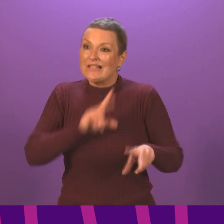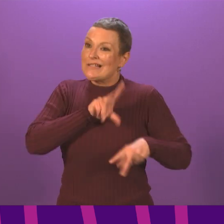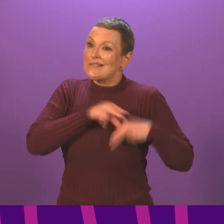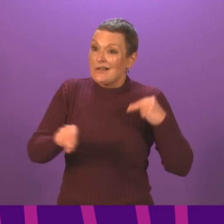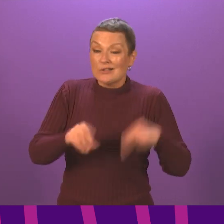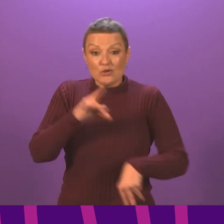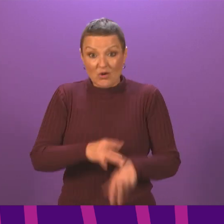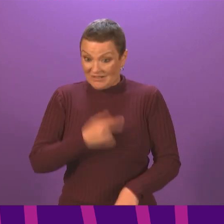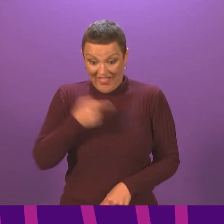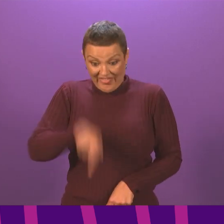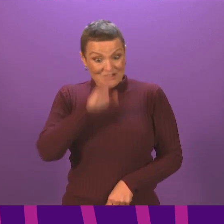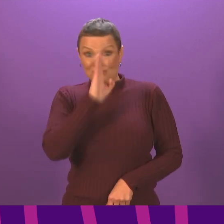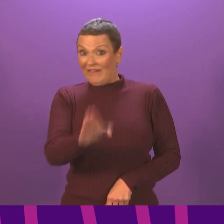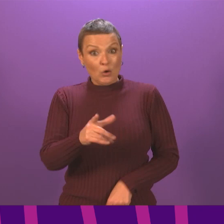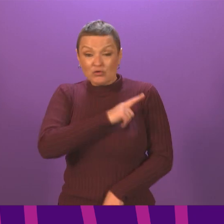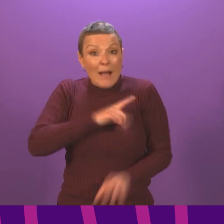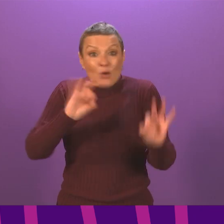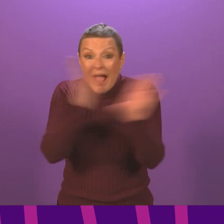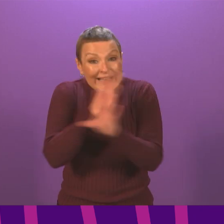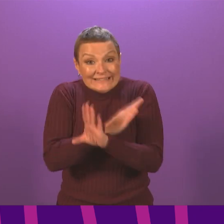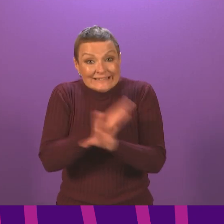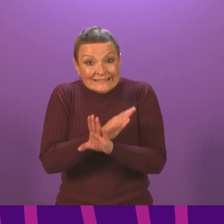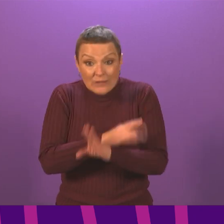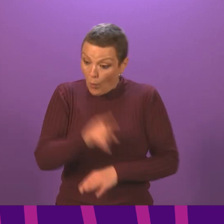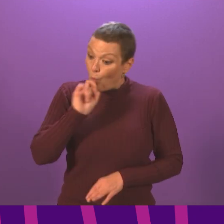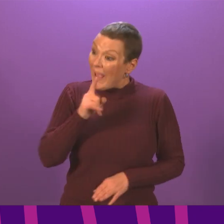is the reason—it is a straightforward reason and I am not hiding anything. That is what